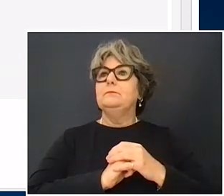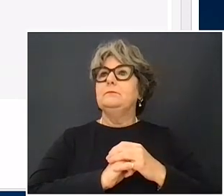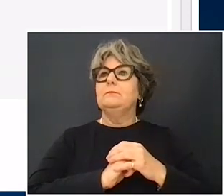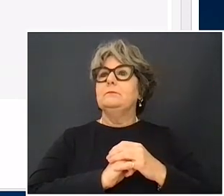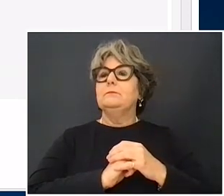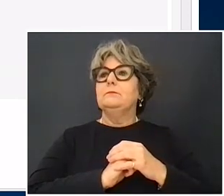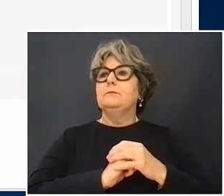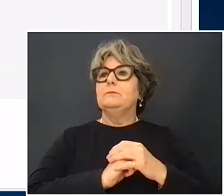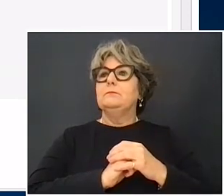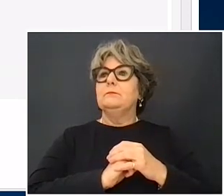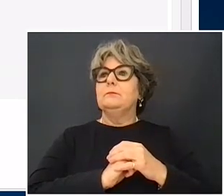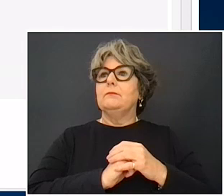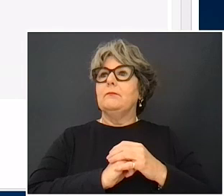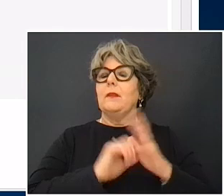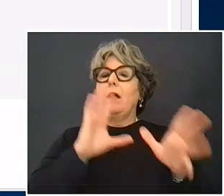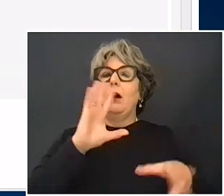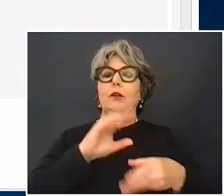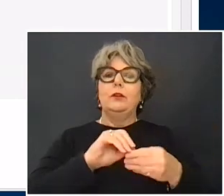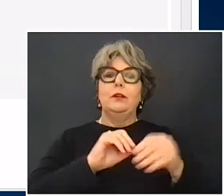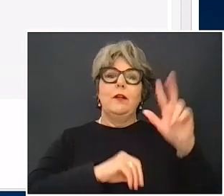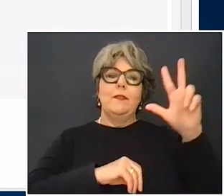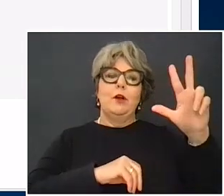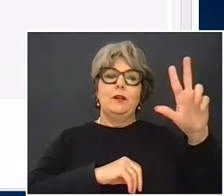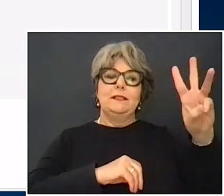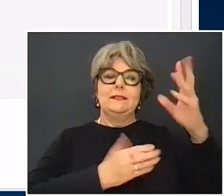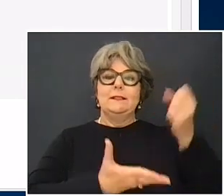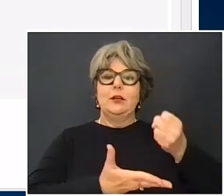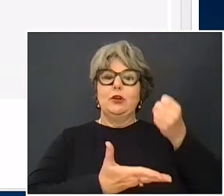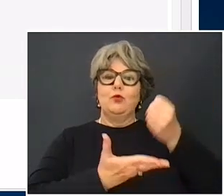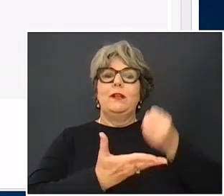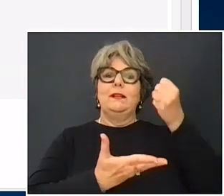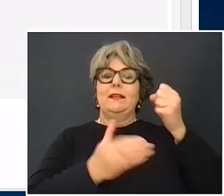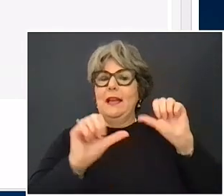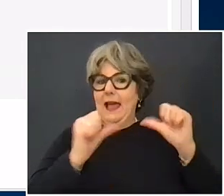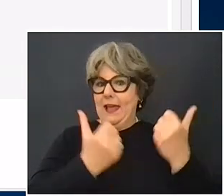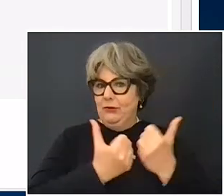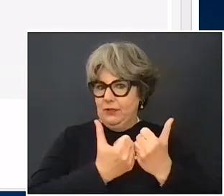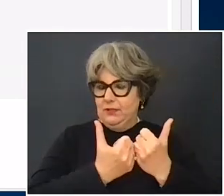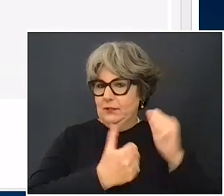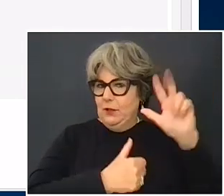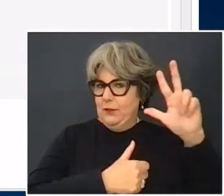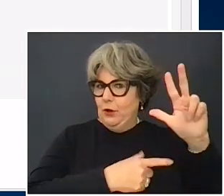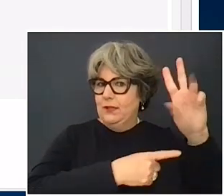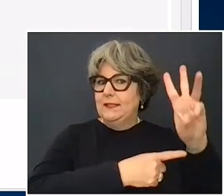was 36 accrediting agencies who have- that